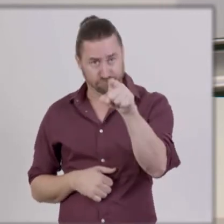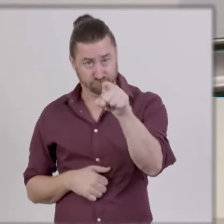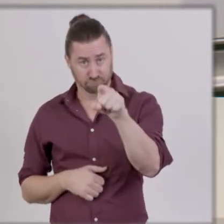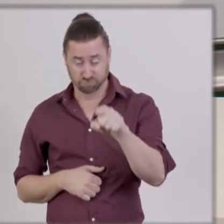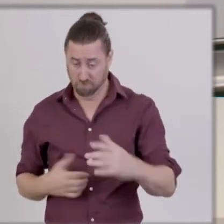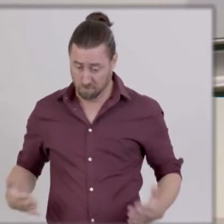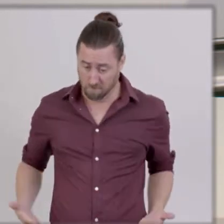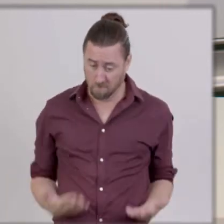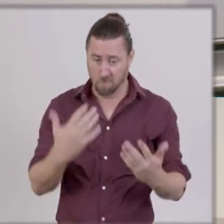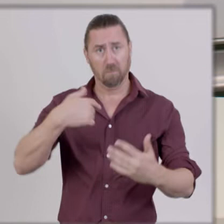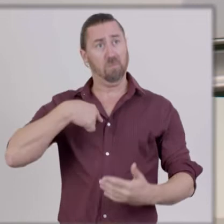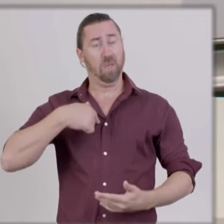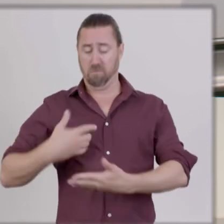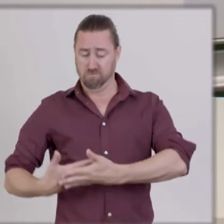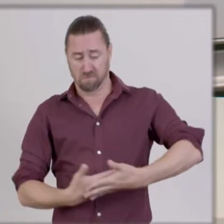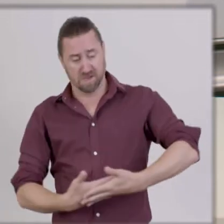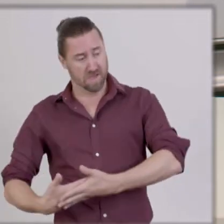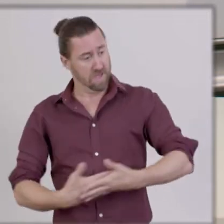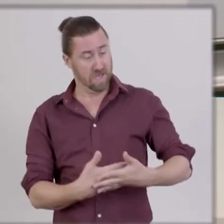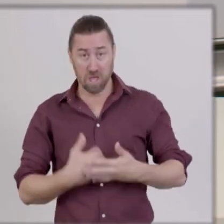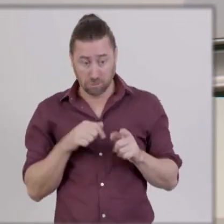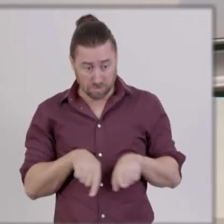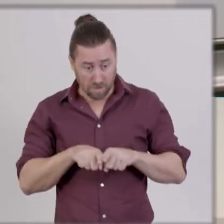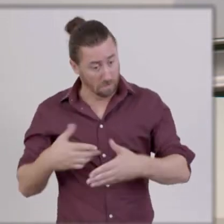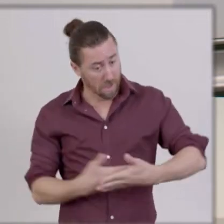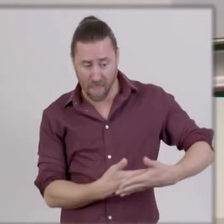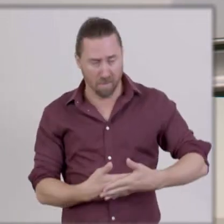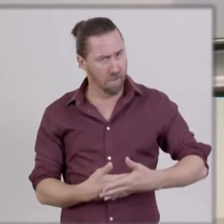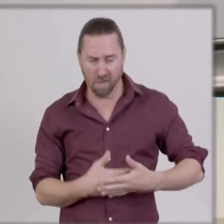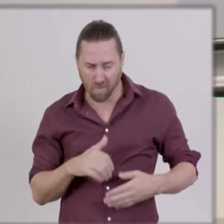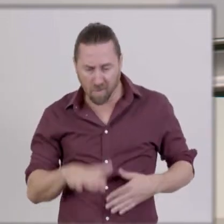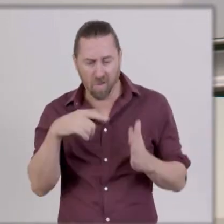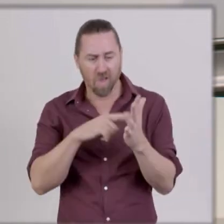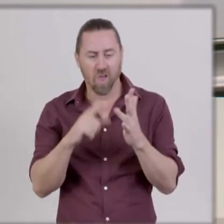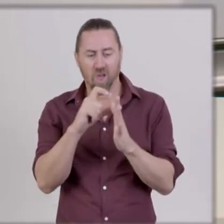since you were born. We were all once a baby, a toddler, and a young child.